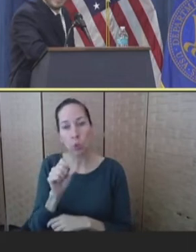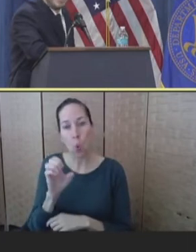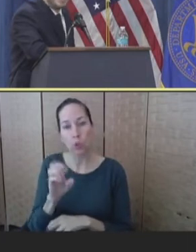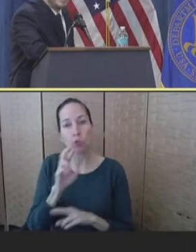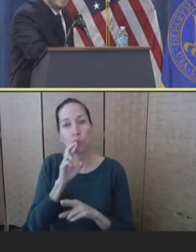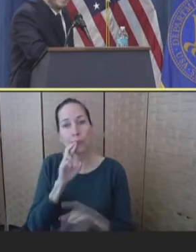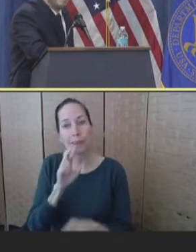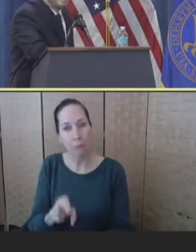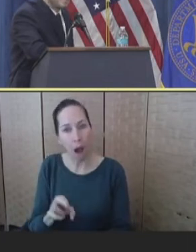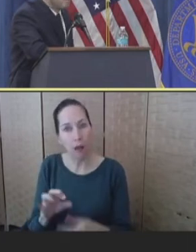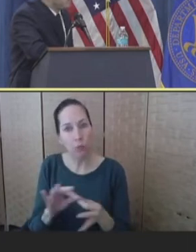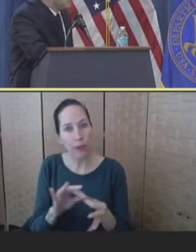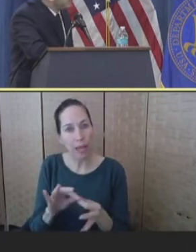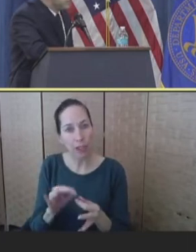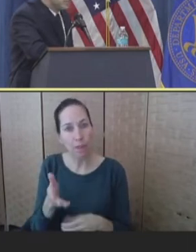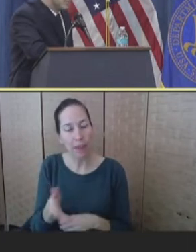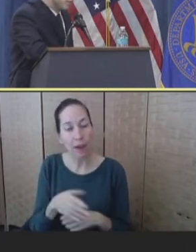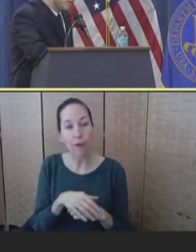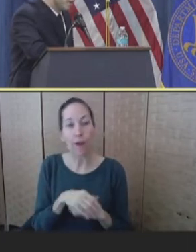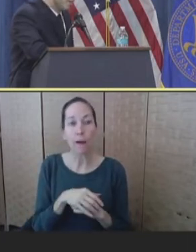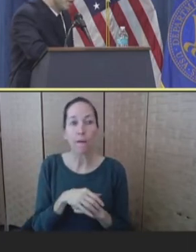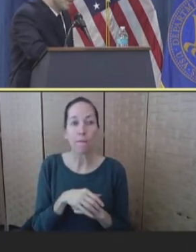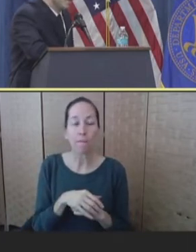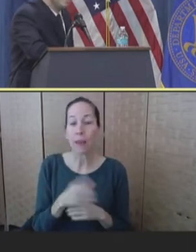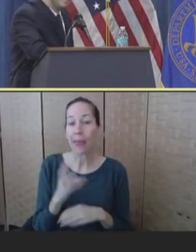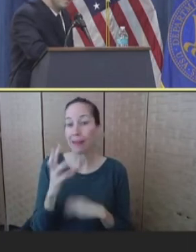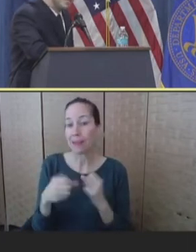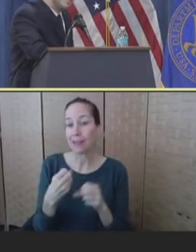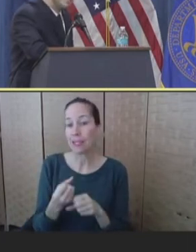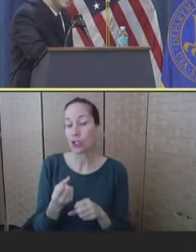And we see that when we look at the six-year look back period, people who received six